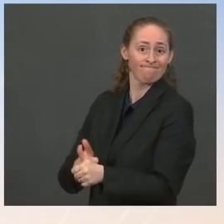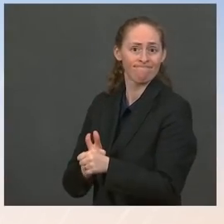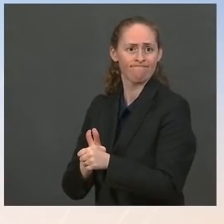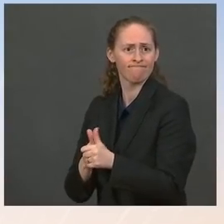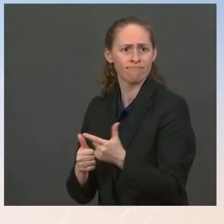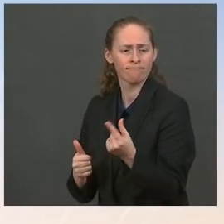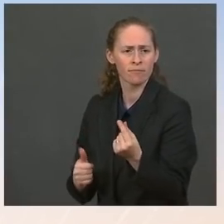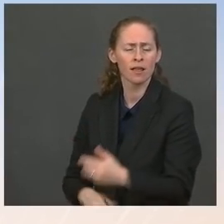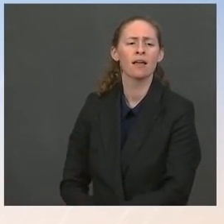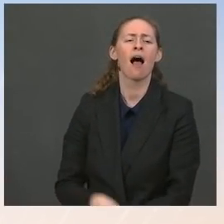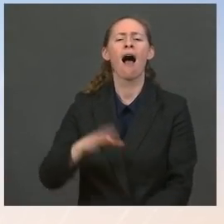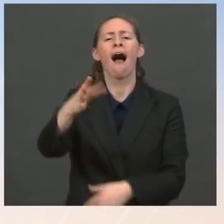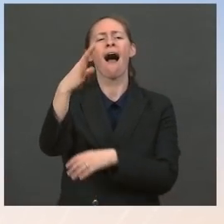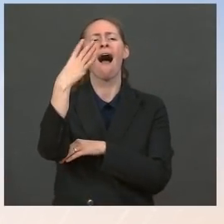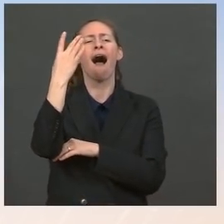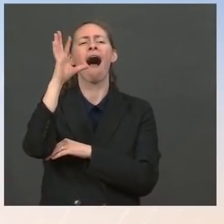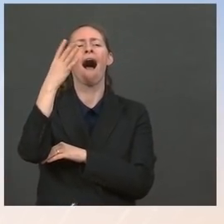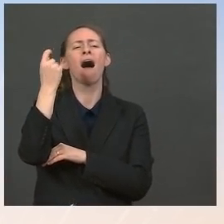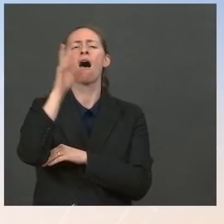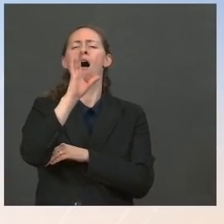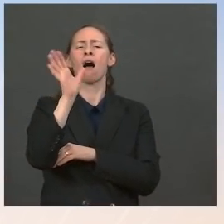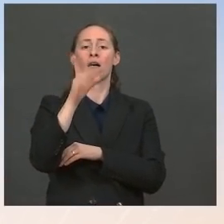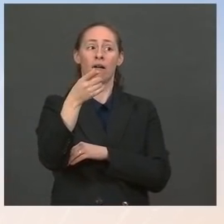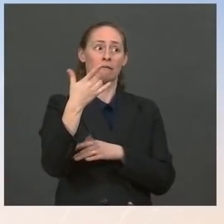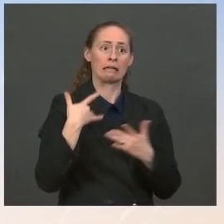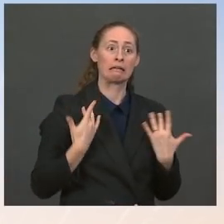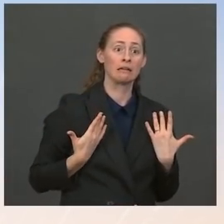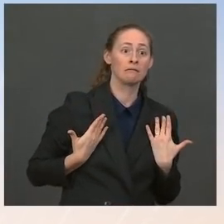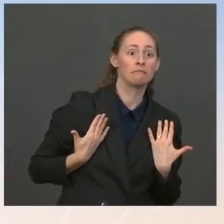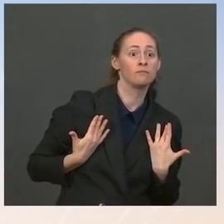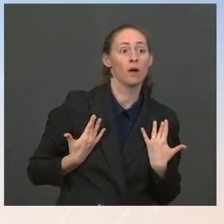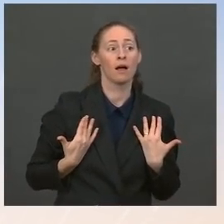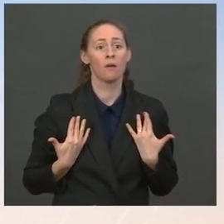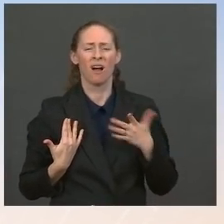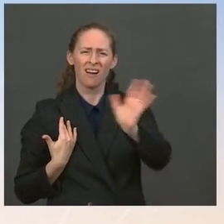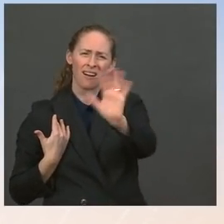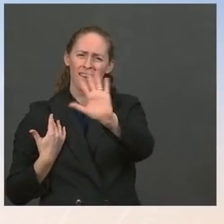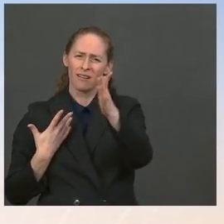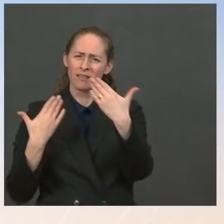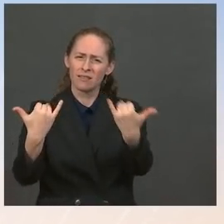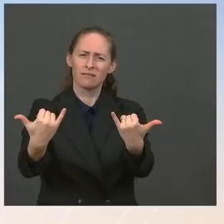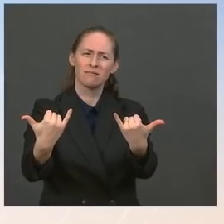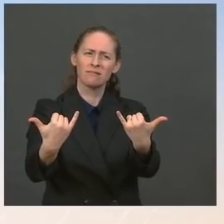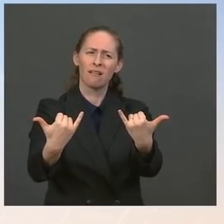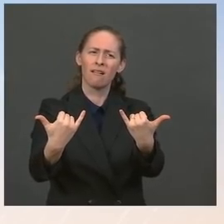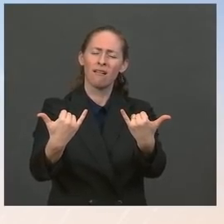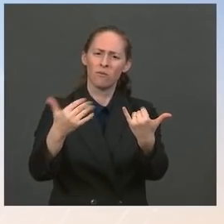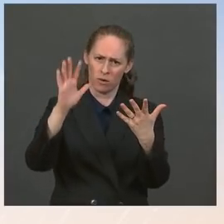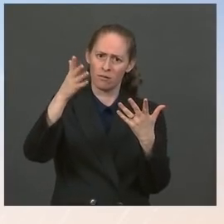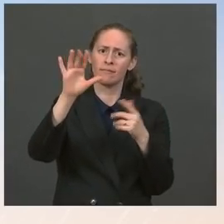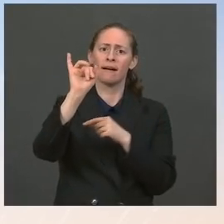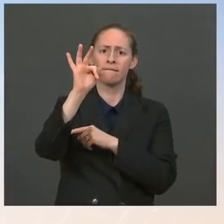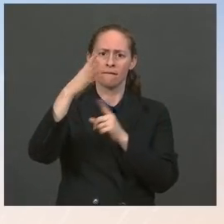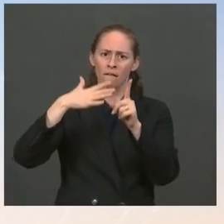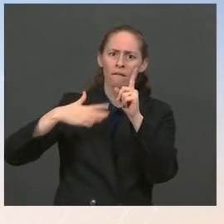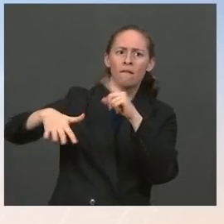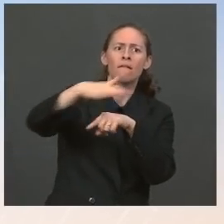people should not wait. It's -- we say: Do not wait to take actions that will keep your workplace safe. It is important and critical to do,